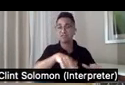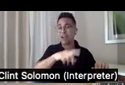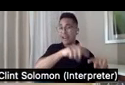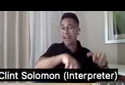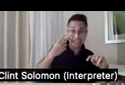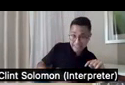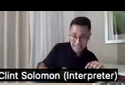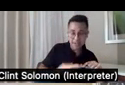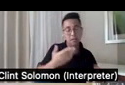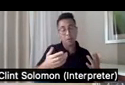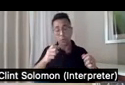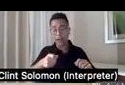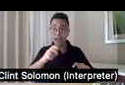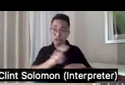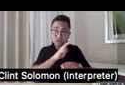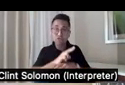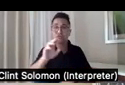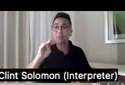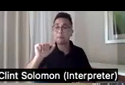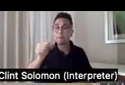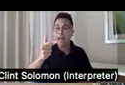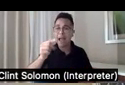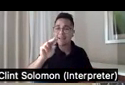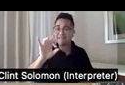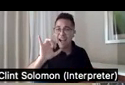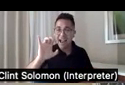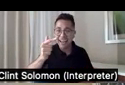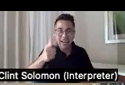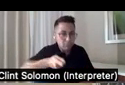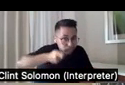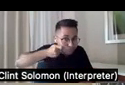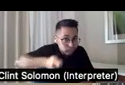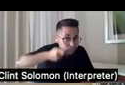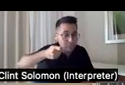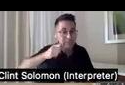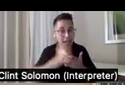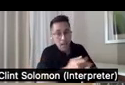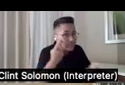a magnifying device to help with some of that but sometimes the visual clutter is still way too much